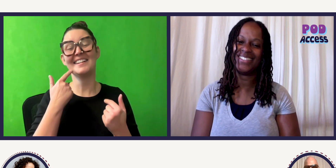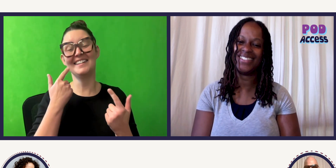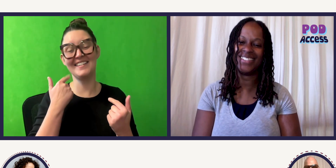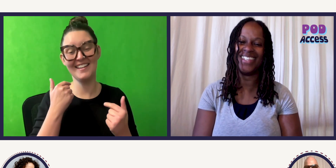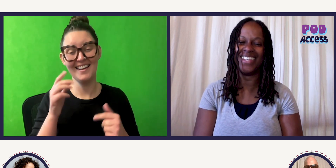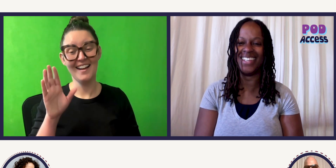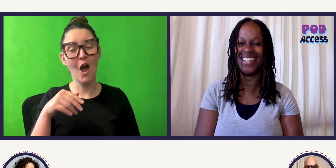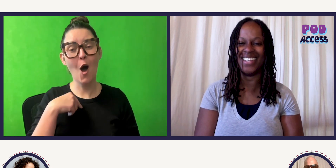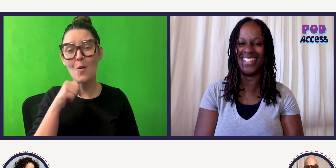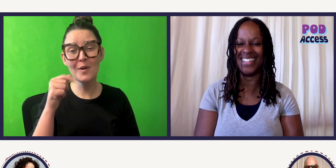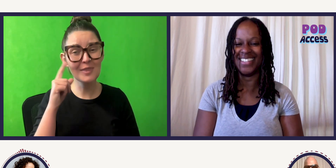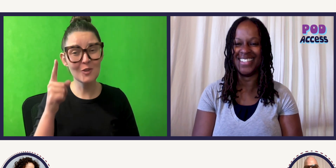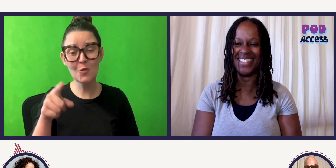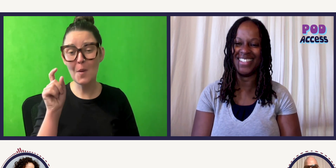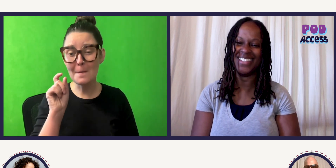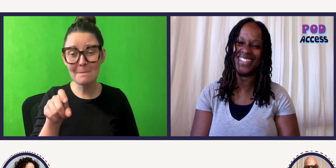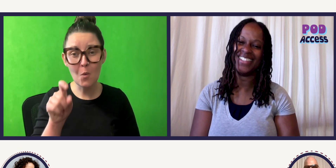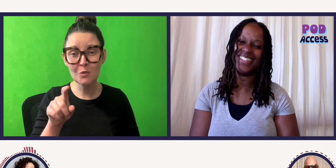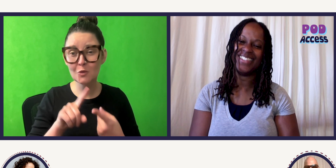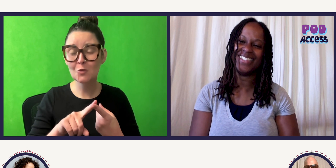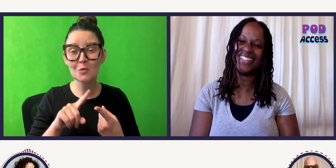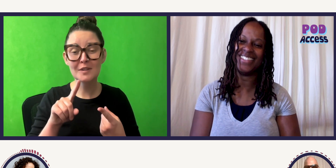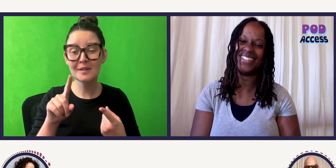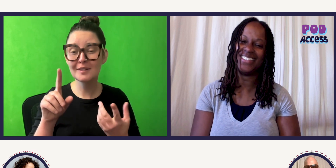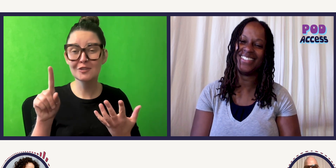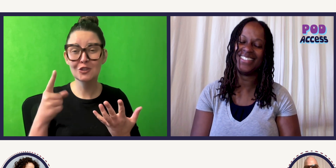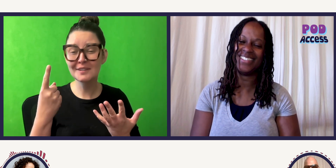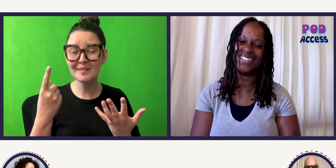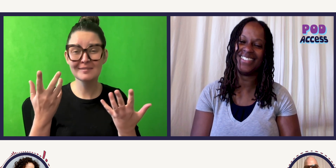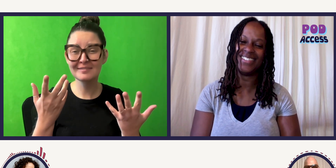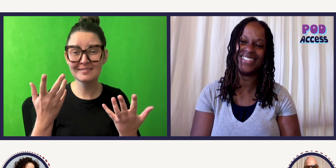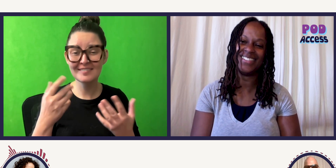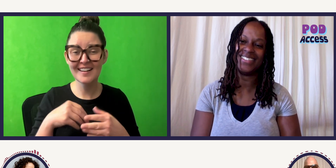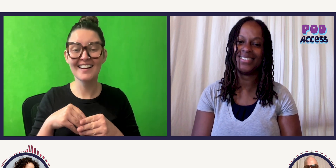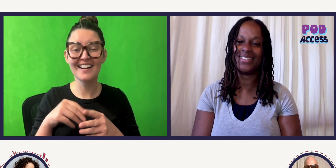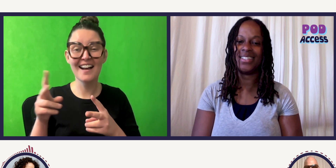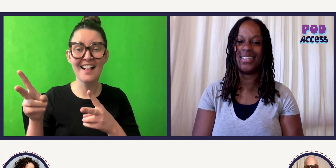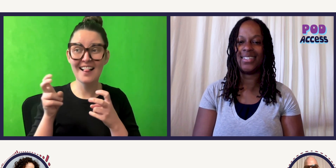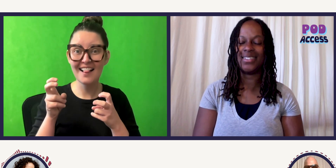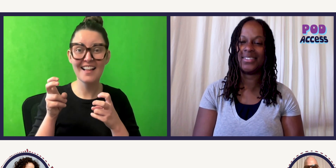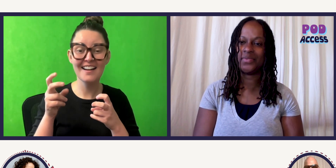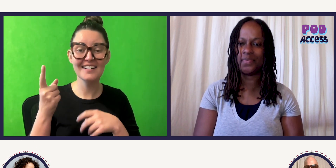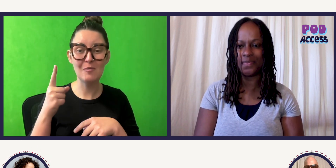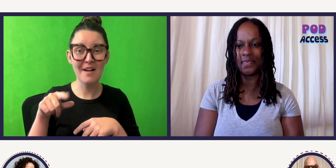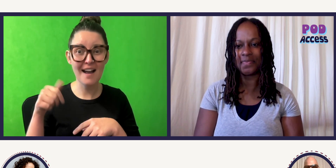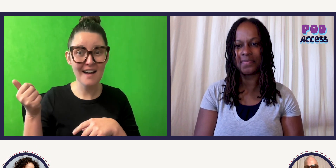[big laugh] I don’t think you’re supposed to just copy and paste someone else’s tagline.